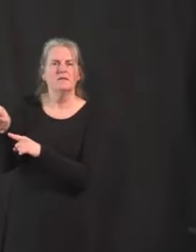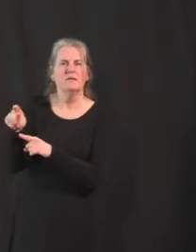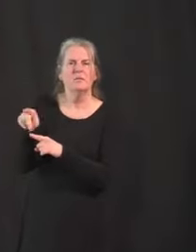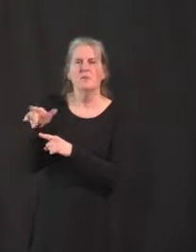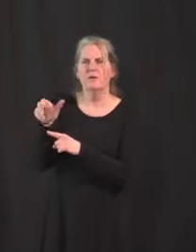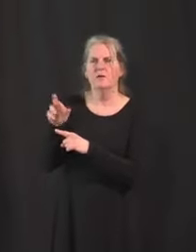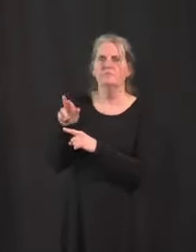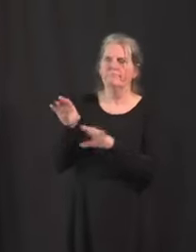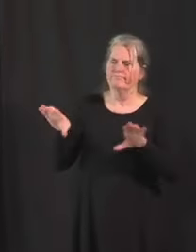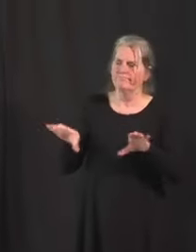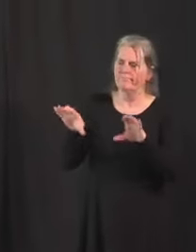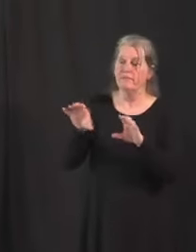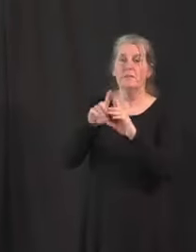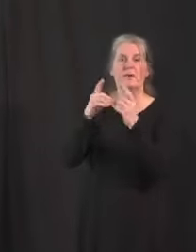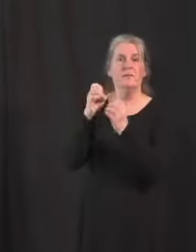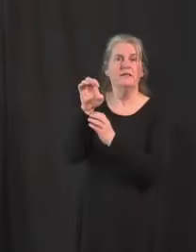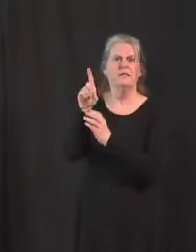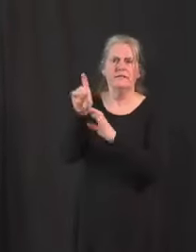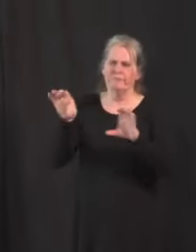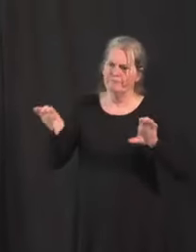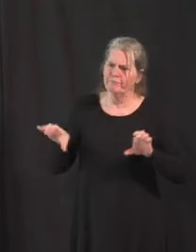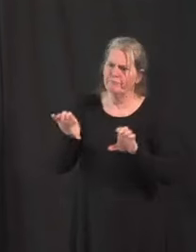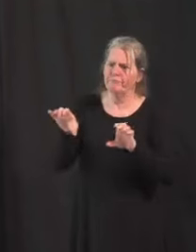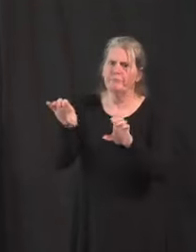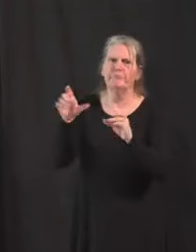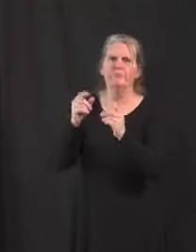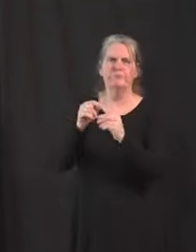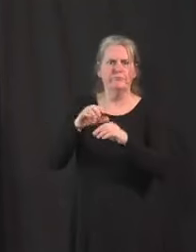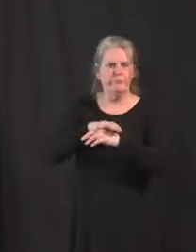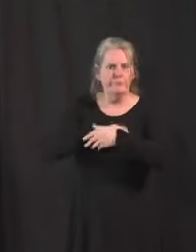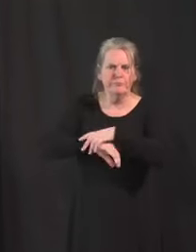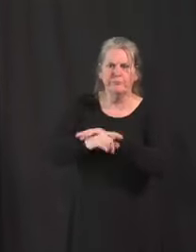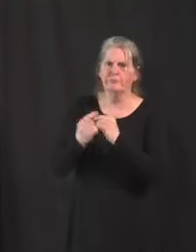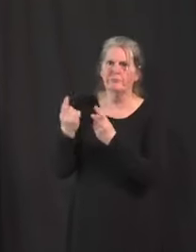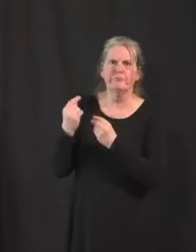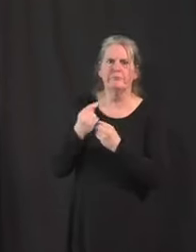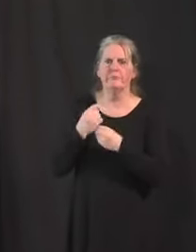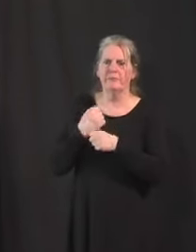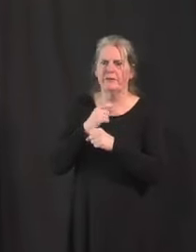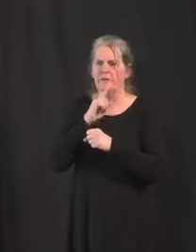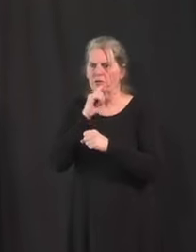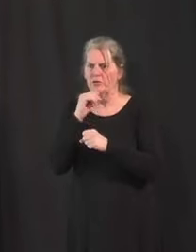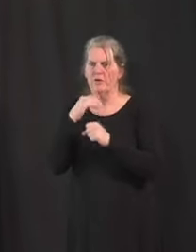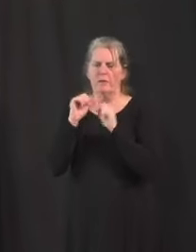I WANT TO THANK THEM FOR ALL OF THEIR EFFORTS IN MAKING SURE THAT WE HAVE CONTINUING SUPPORTS.